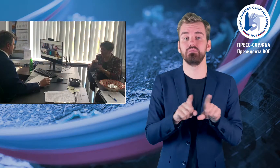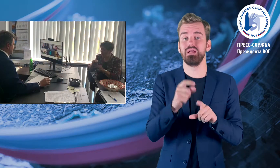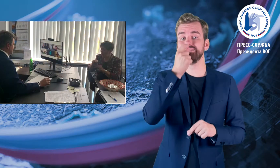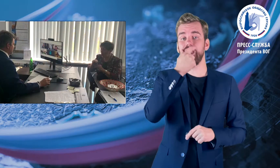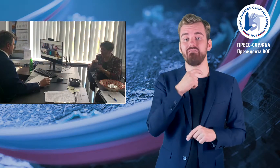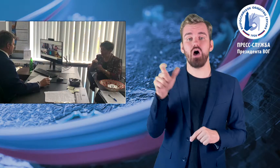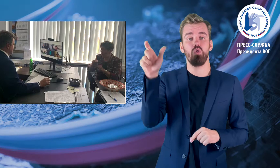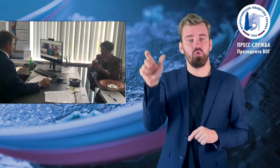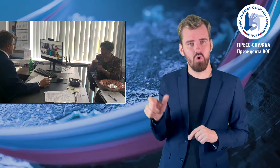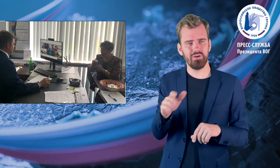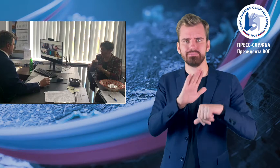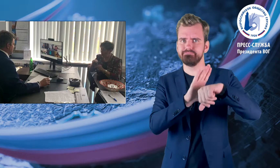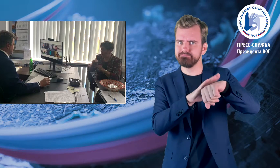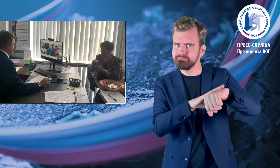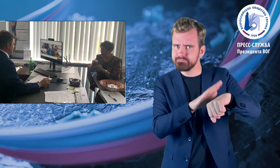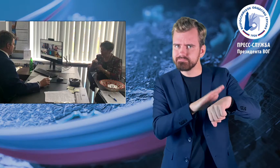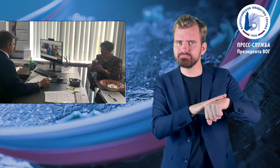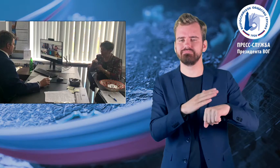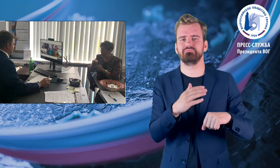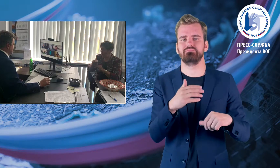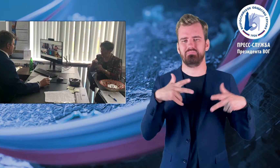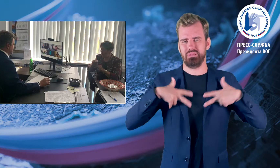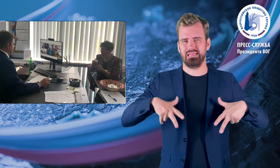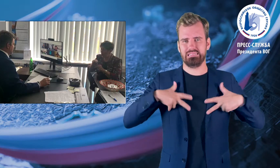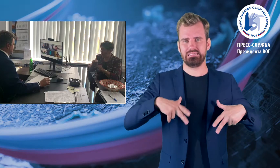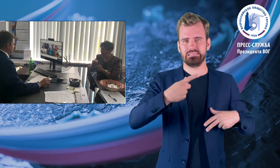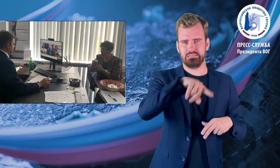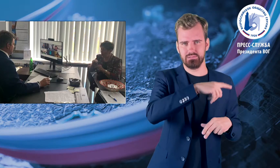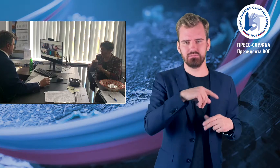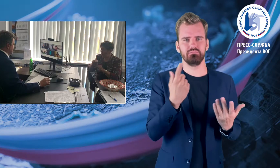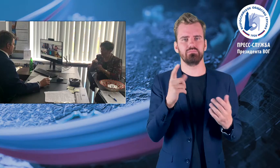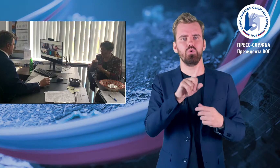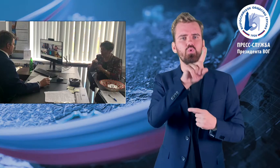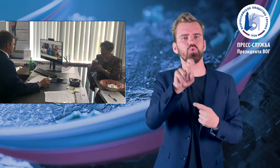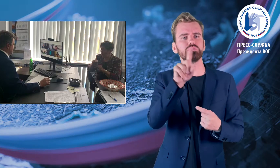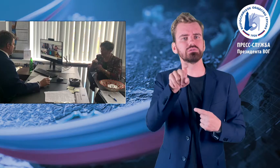Stanislav Ivanov drew the attention of the Ministry